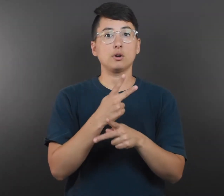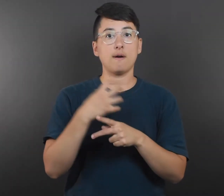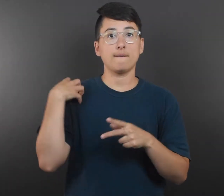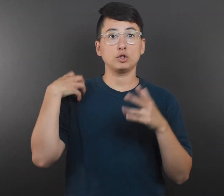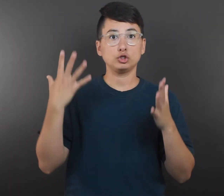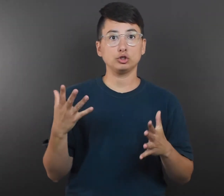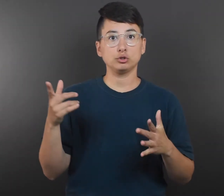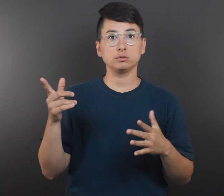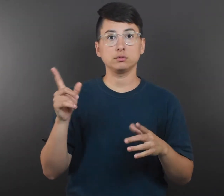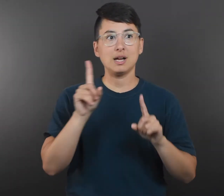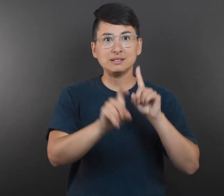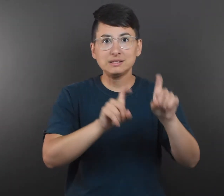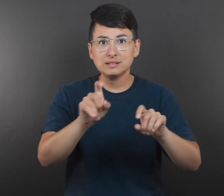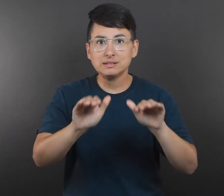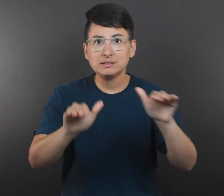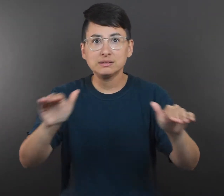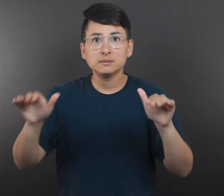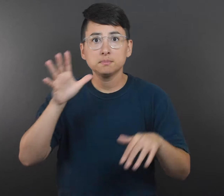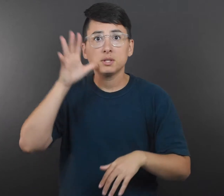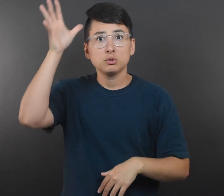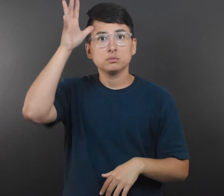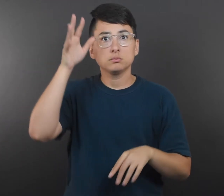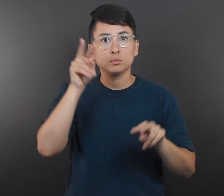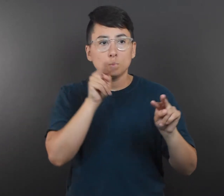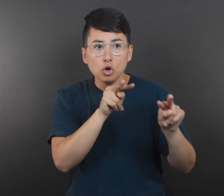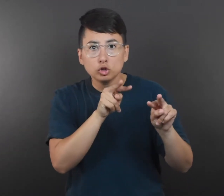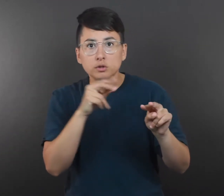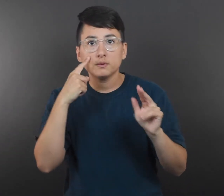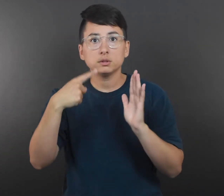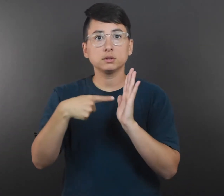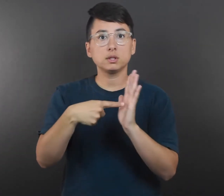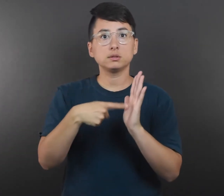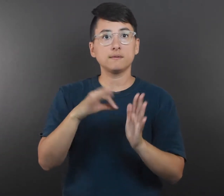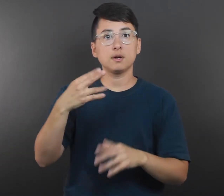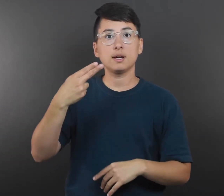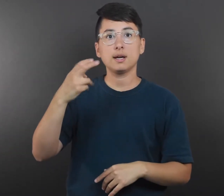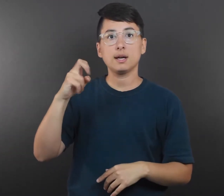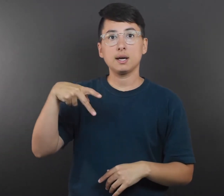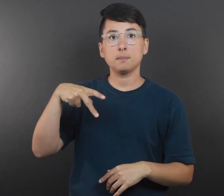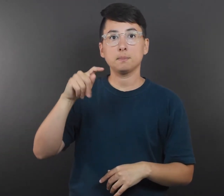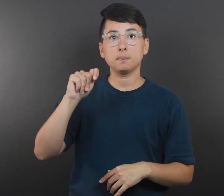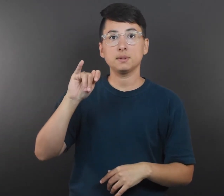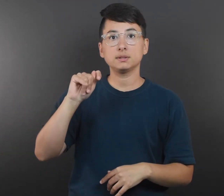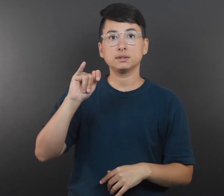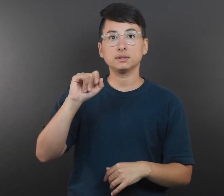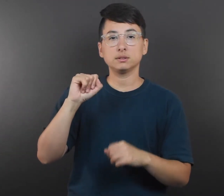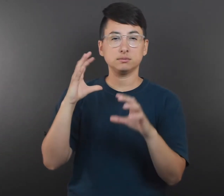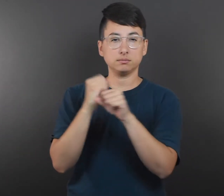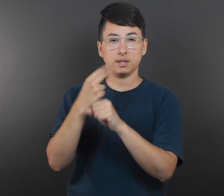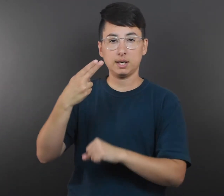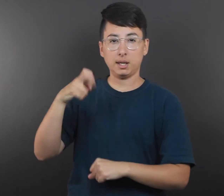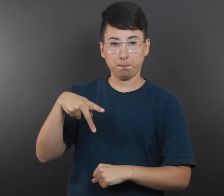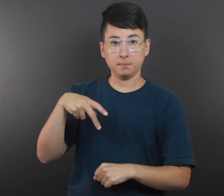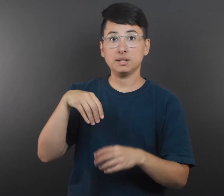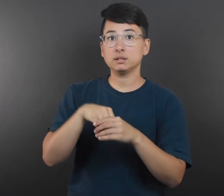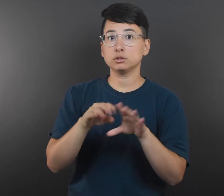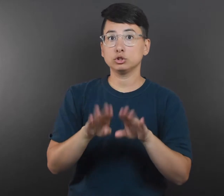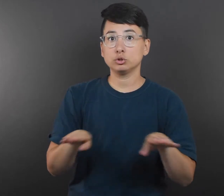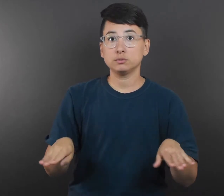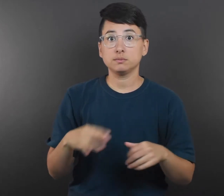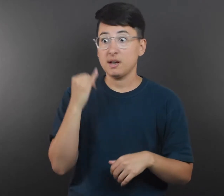Health officials ask parents to watch for signs of hepatitis in children, seek medical care